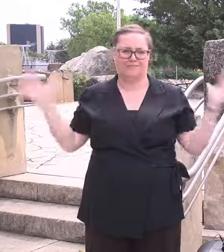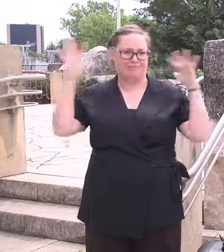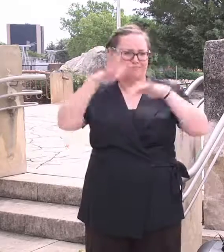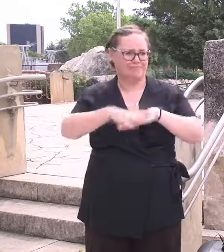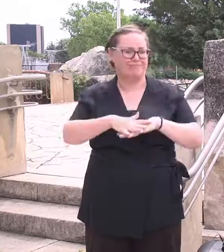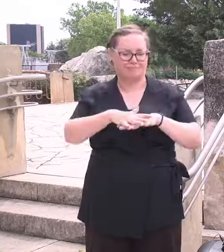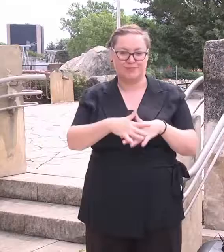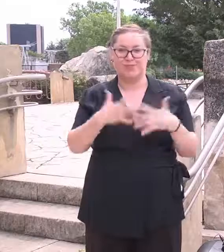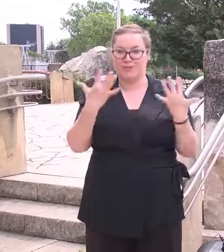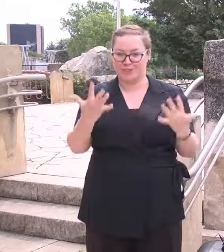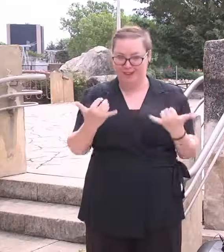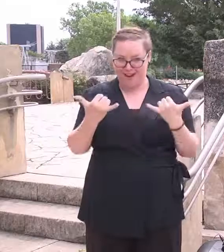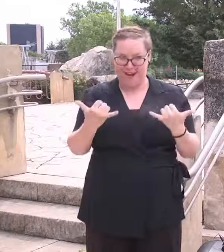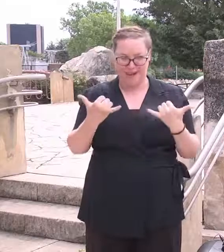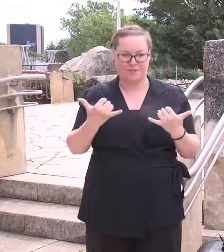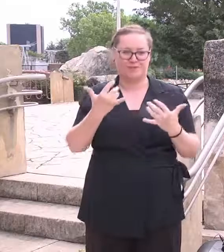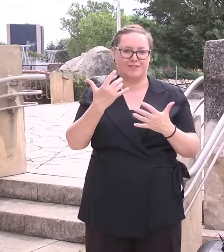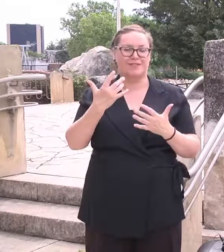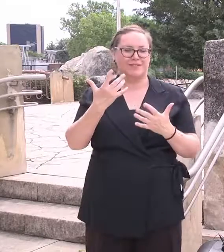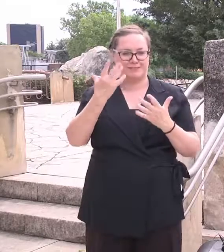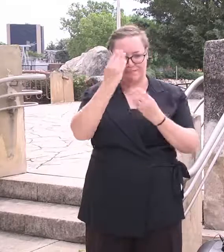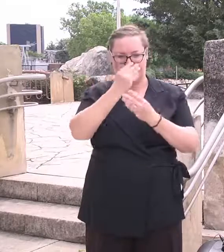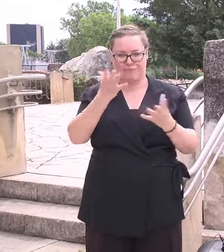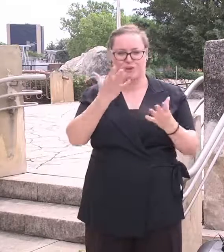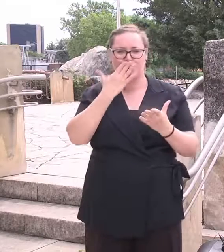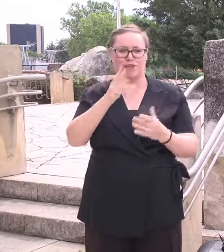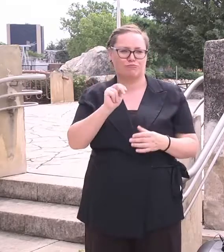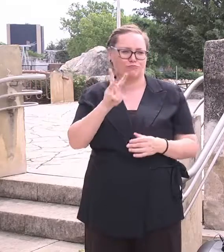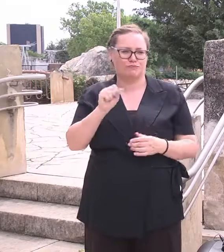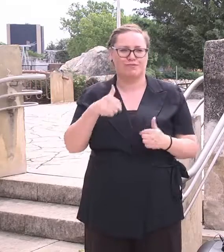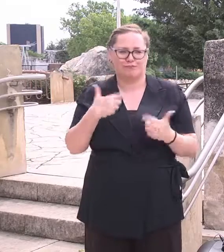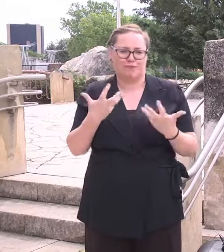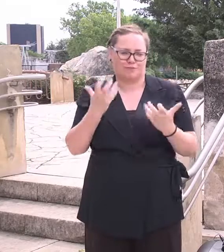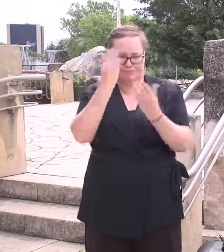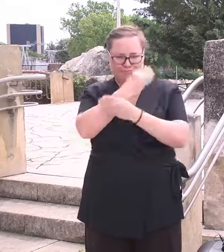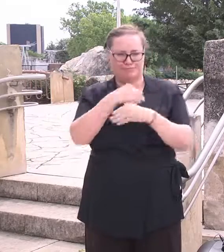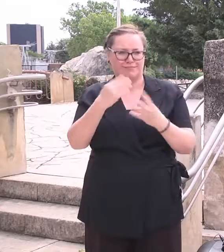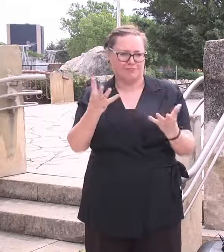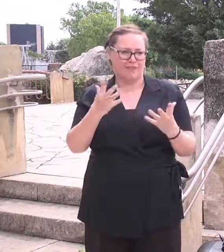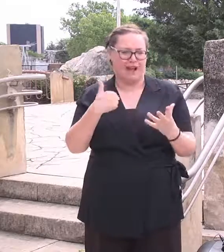brings me to some good news um I always like to share good news and I uh believe we didn't have